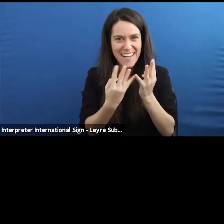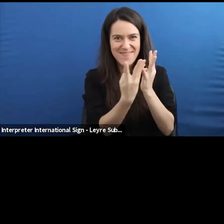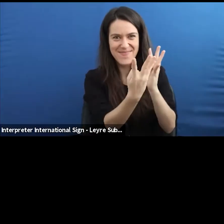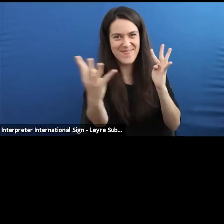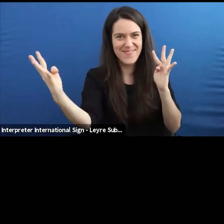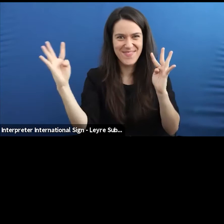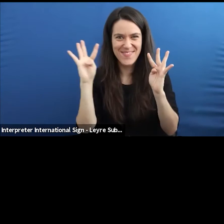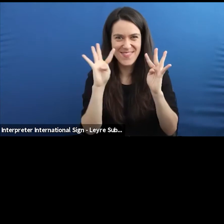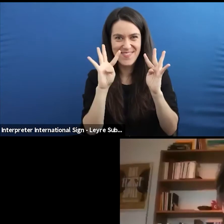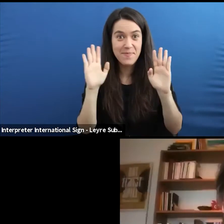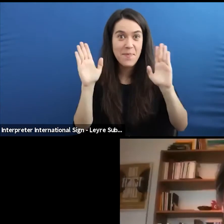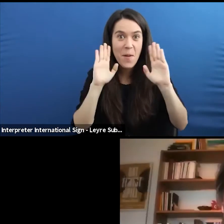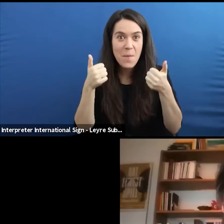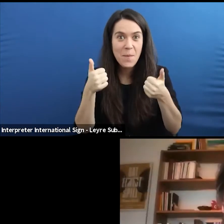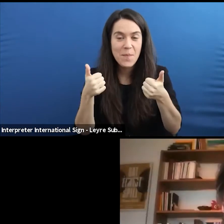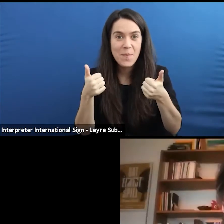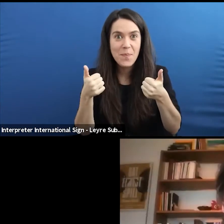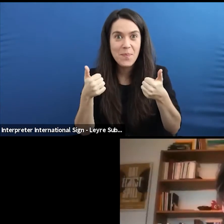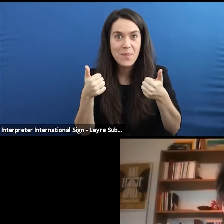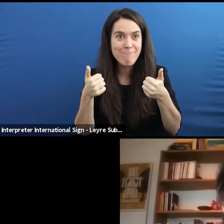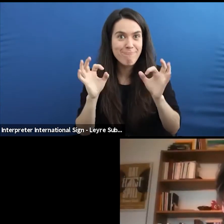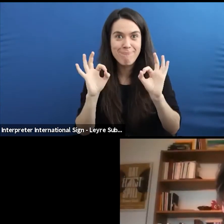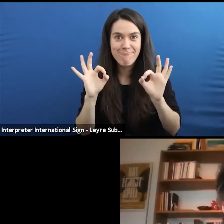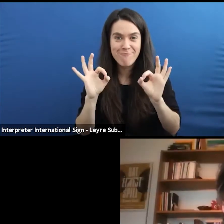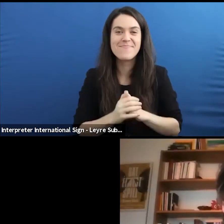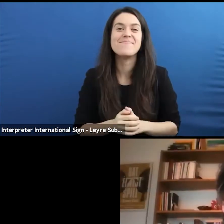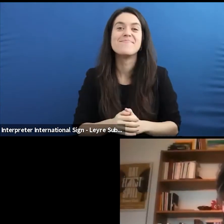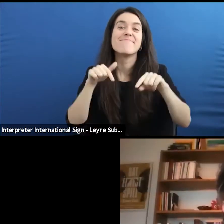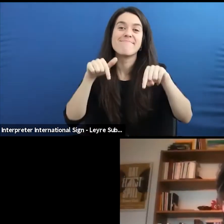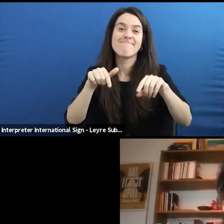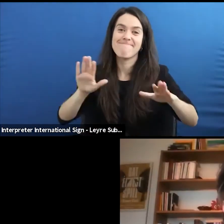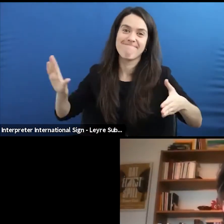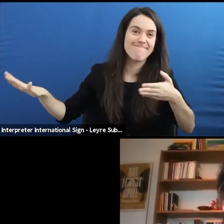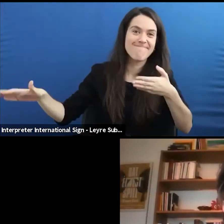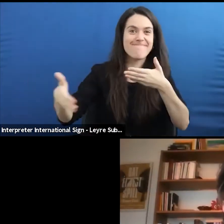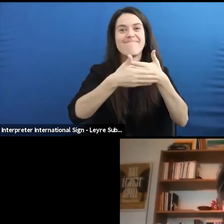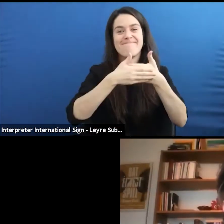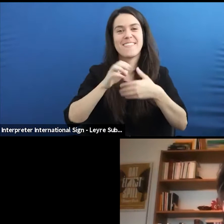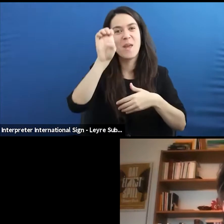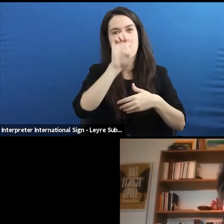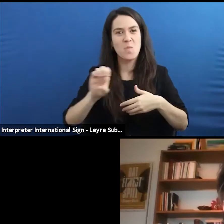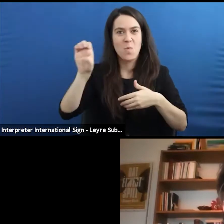Hello, welcome back everyone to this concluding session of the European Theater Forum 2020: